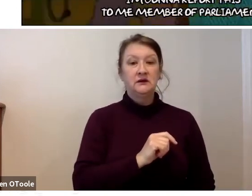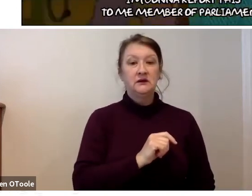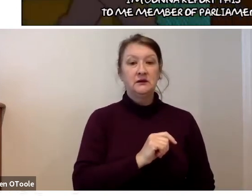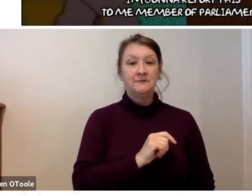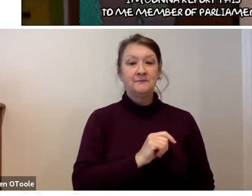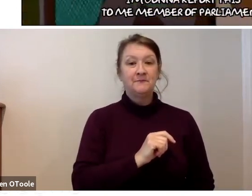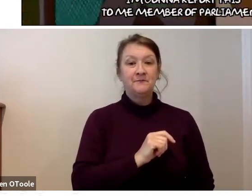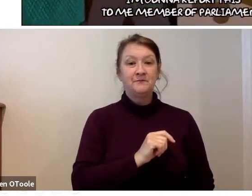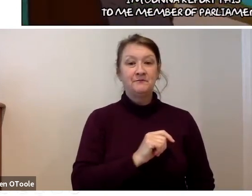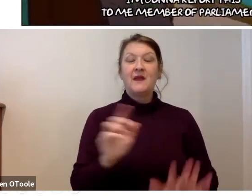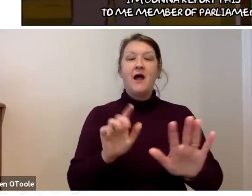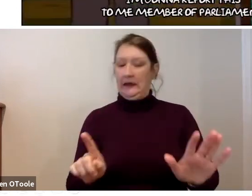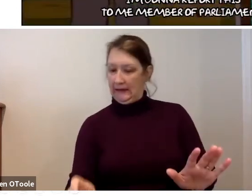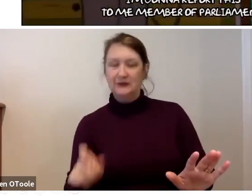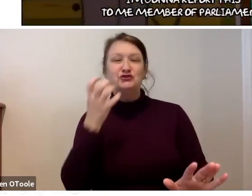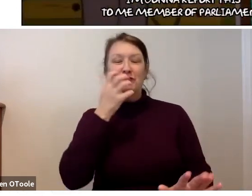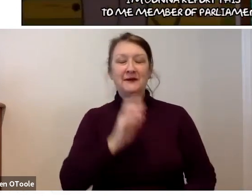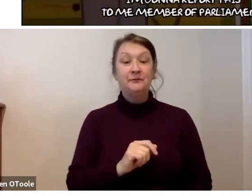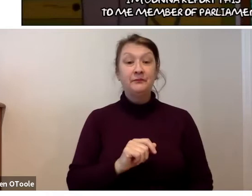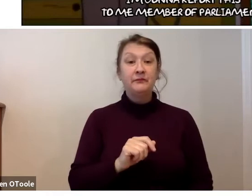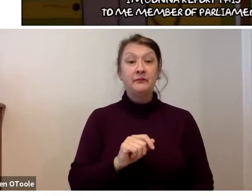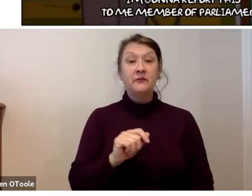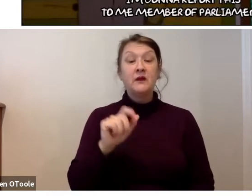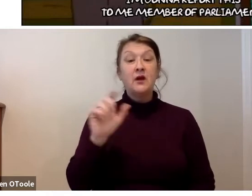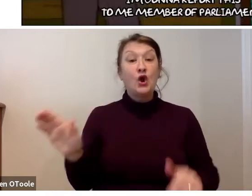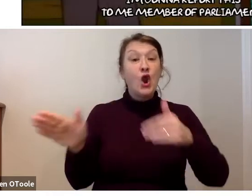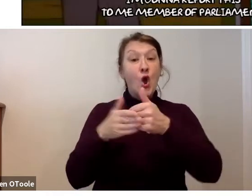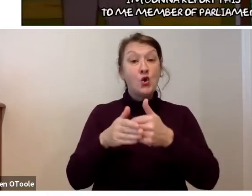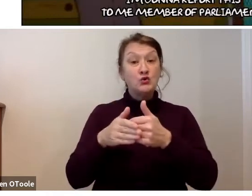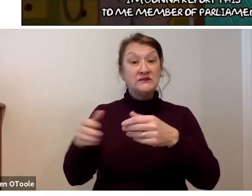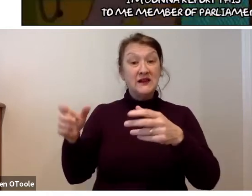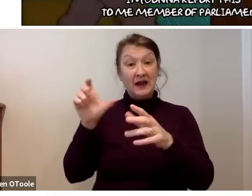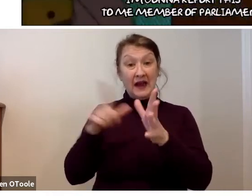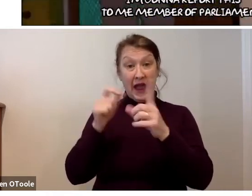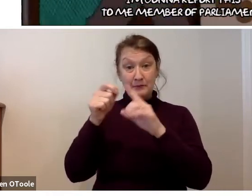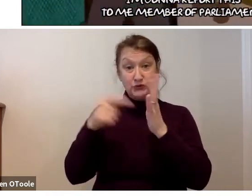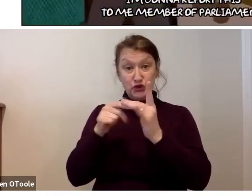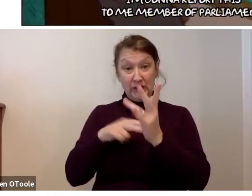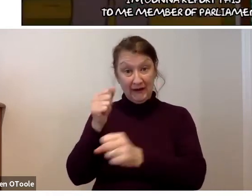Whereas, closed captioning also includes any sound that is